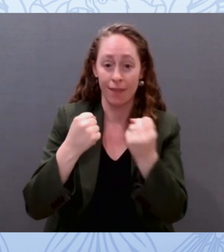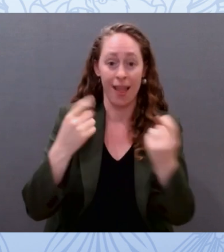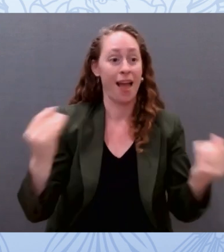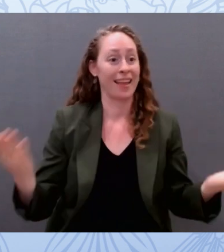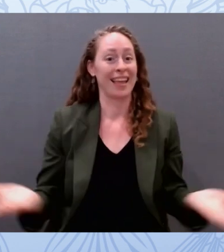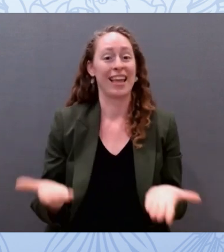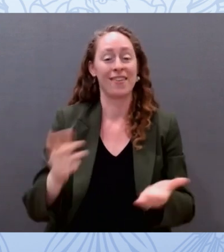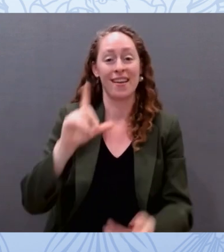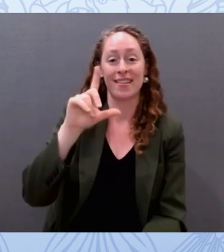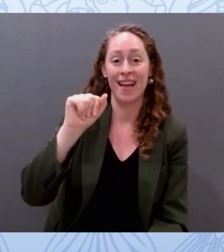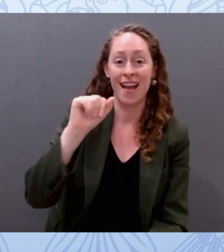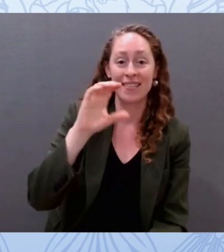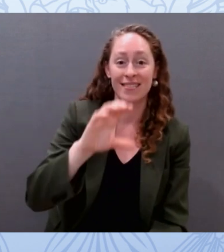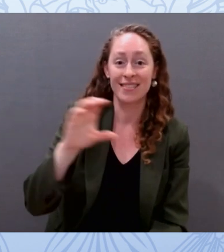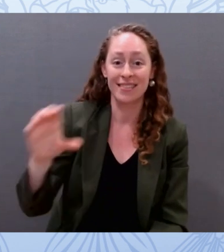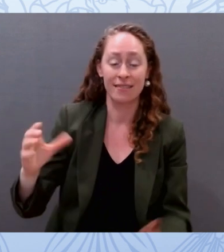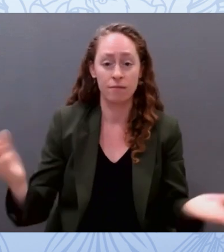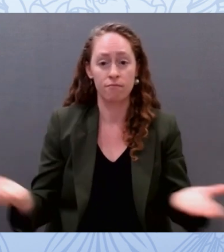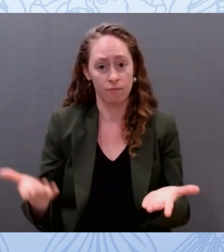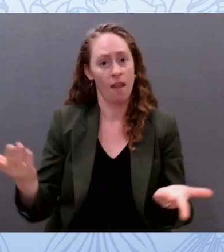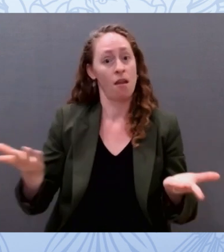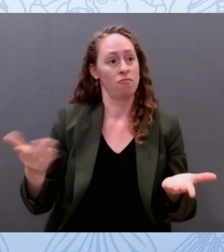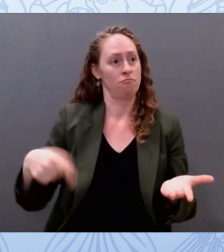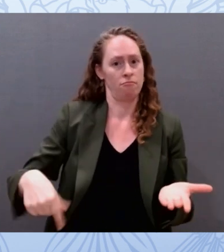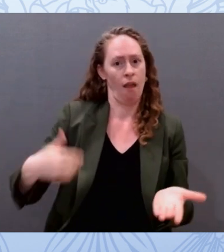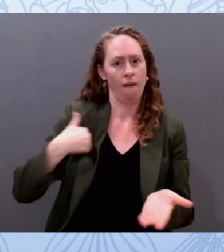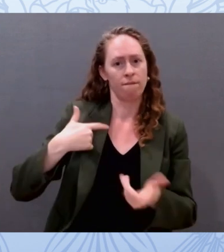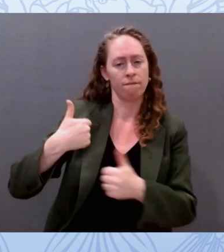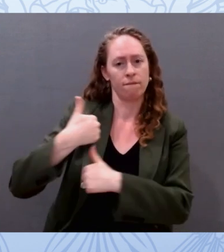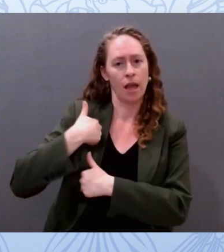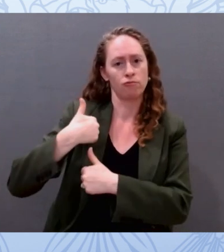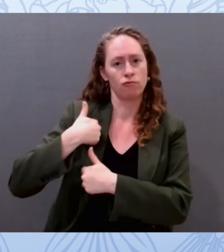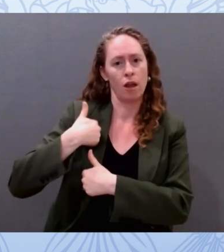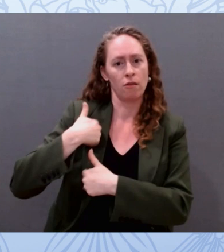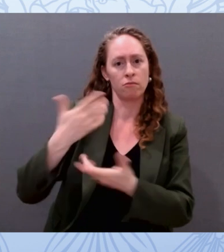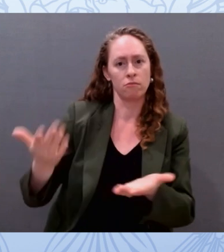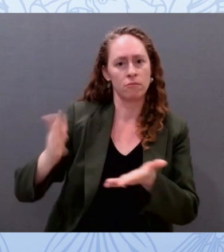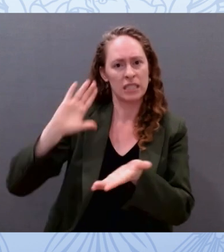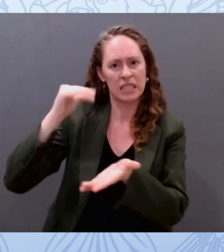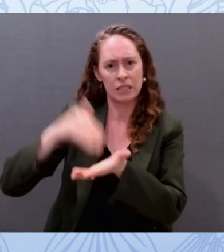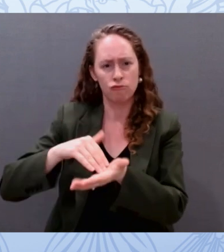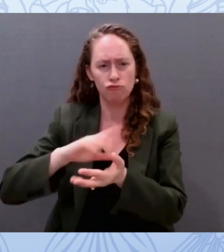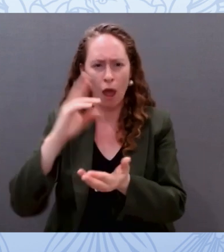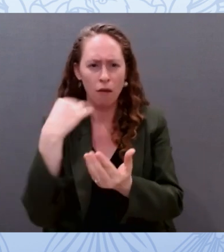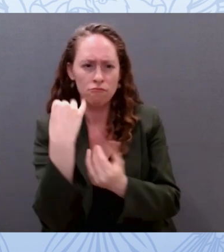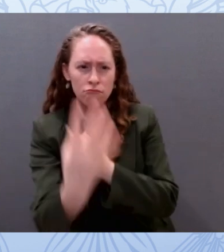The center helped him find the right classes and encouraged him when he was struggling.